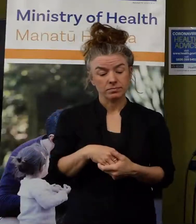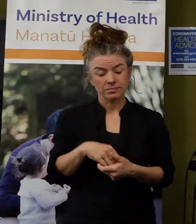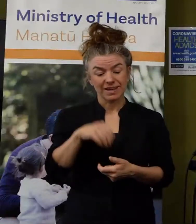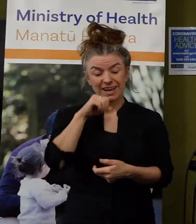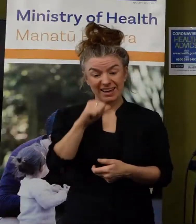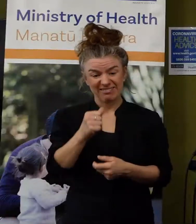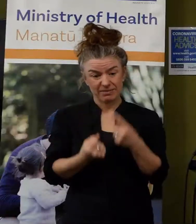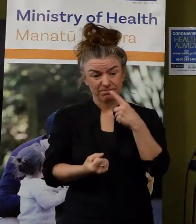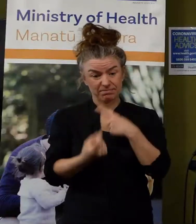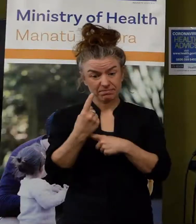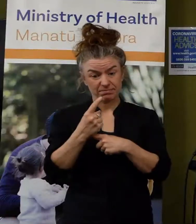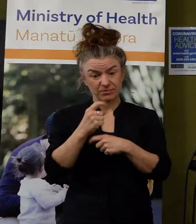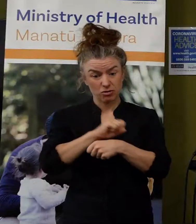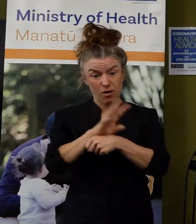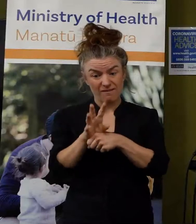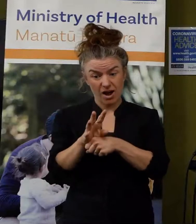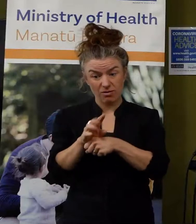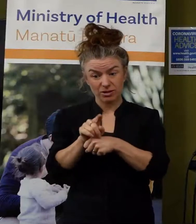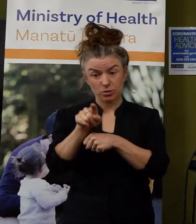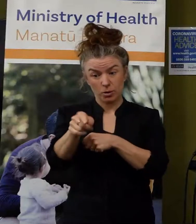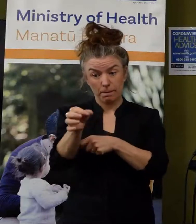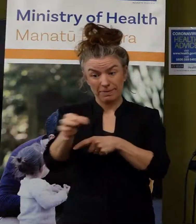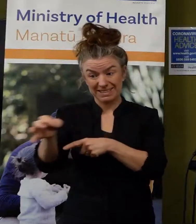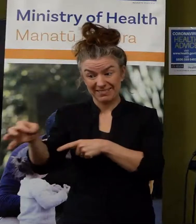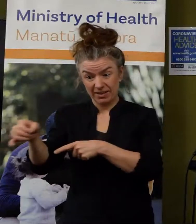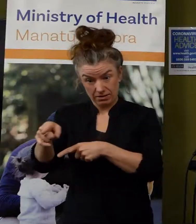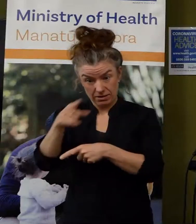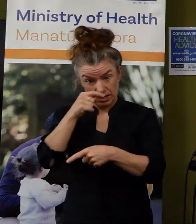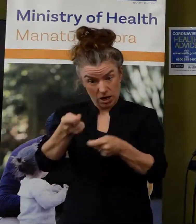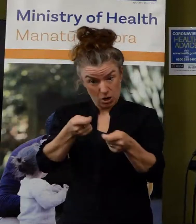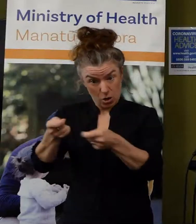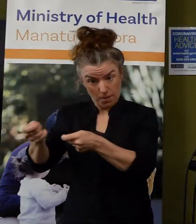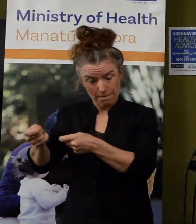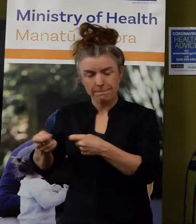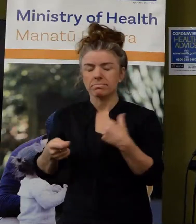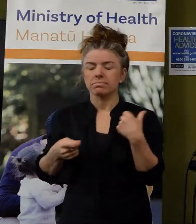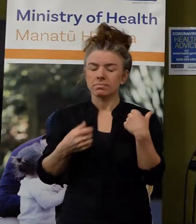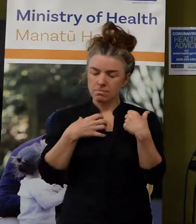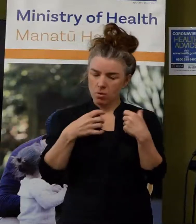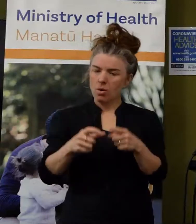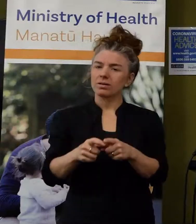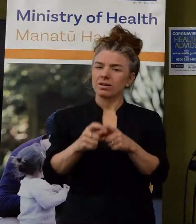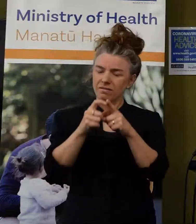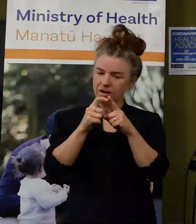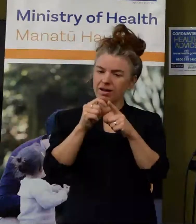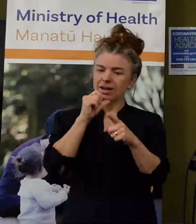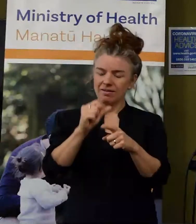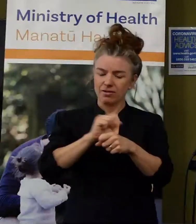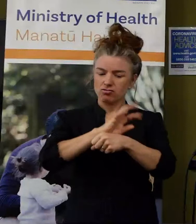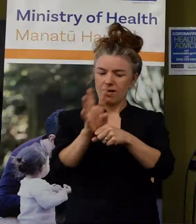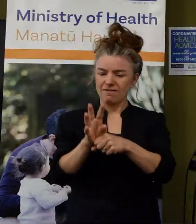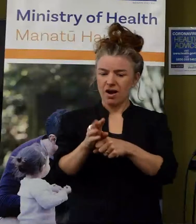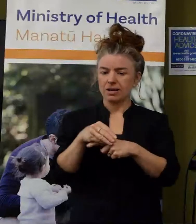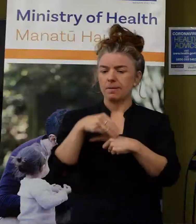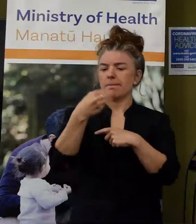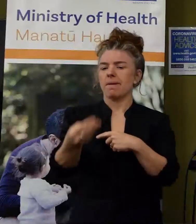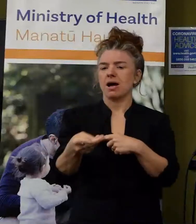outbreak like this? It would be much more challenging for countries with less health infrastructure